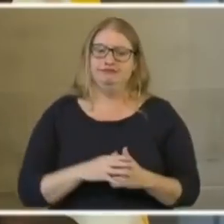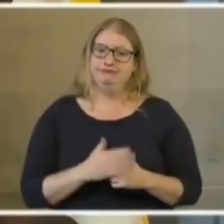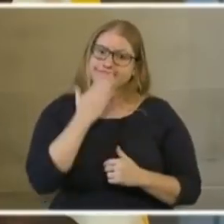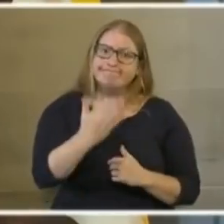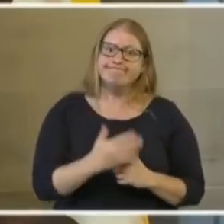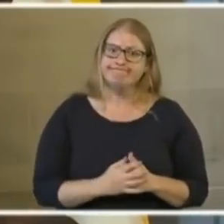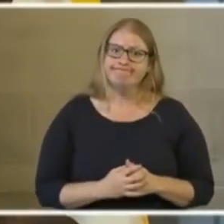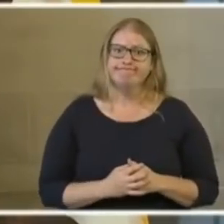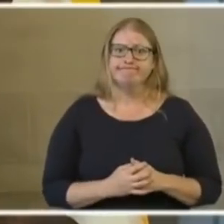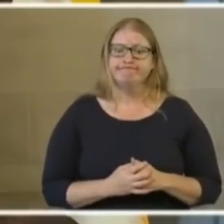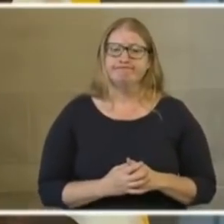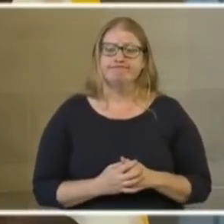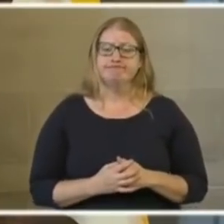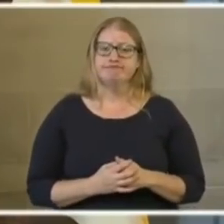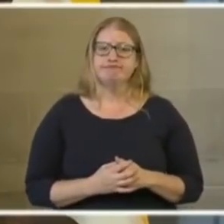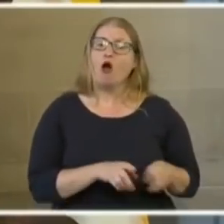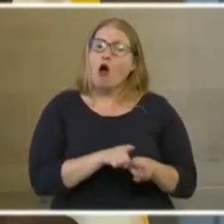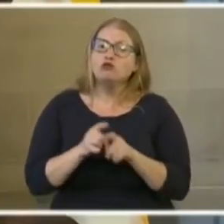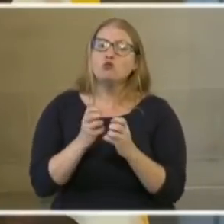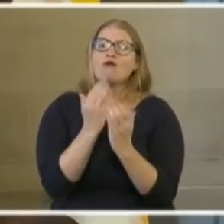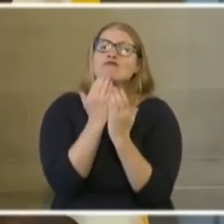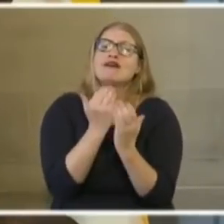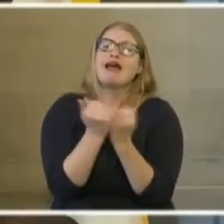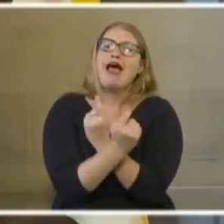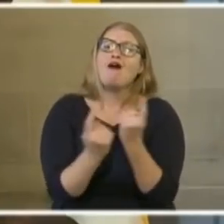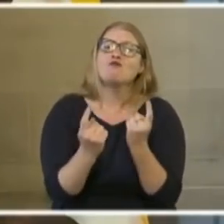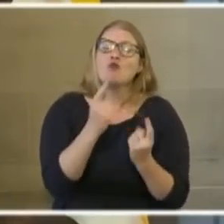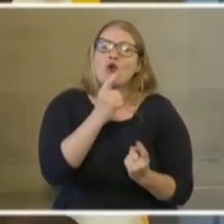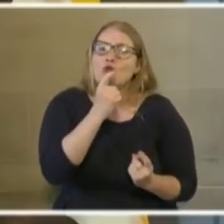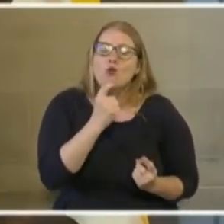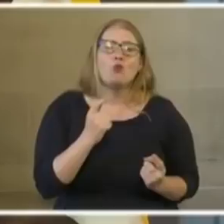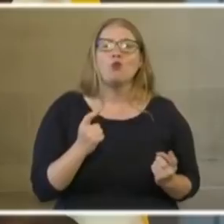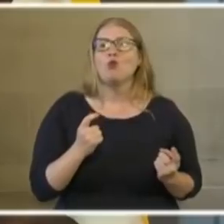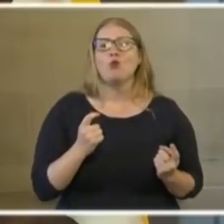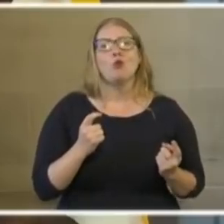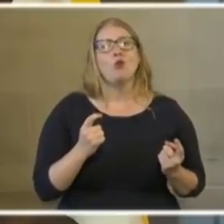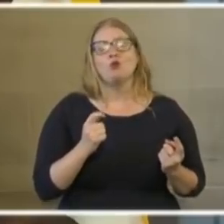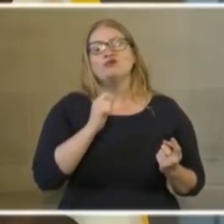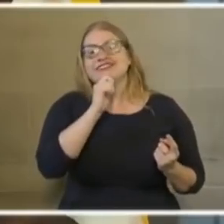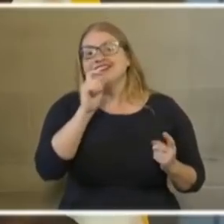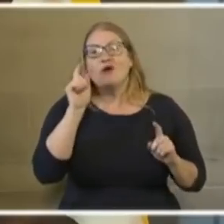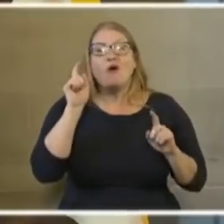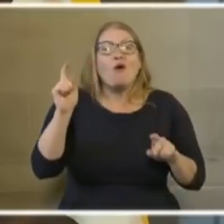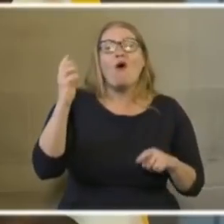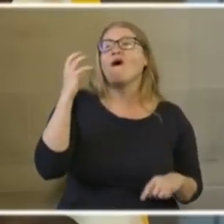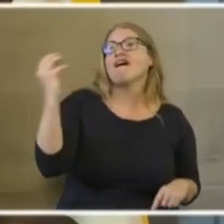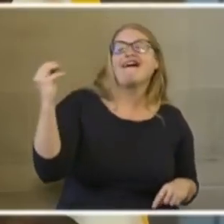AND KEEPING COVID-19 FROM SPREADING RAPIDLY IN THE CITY.